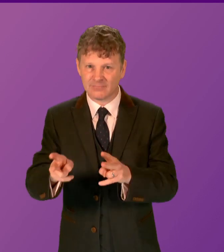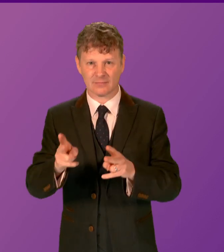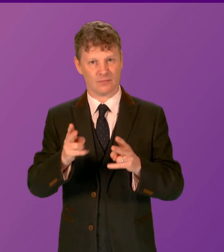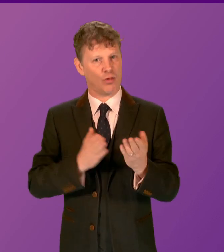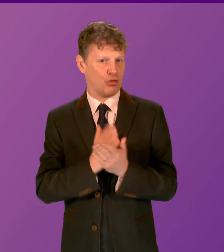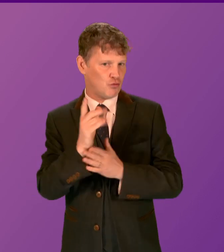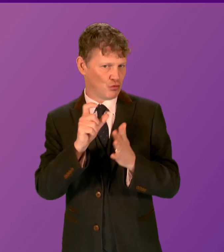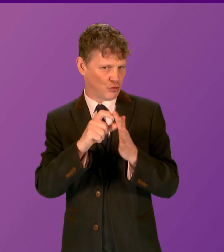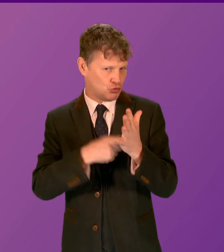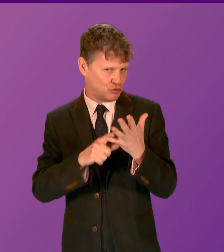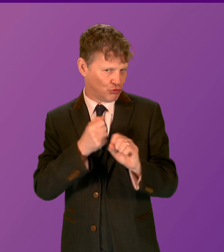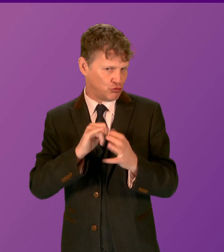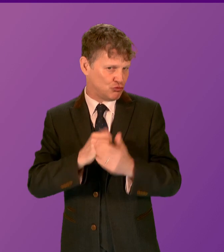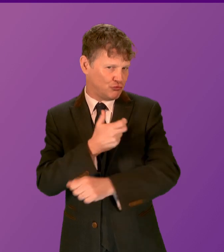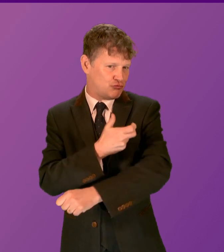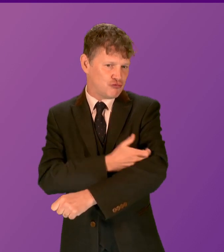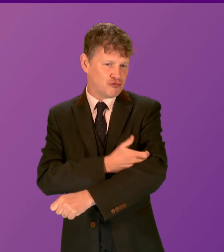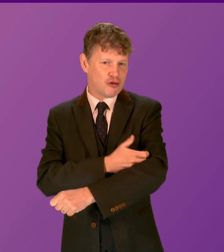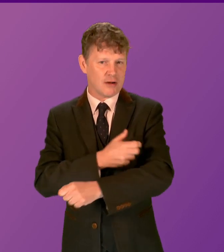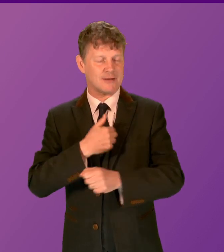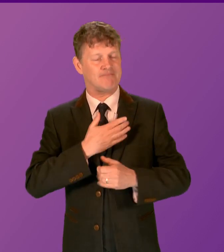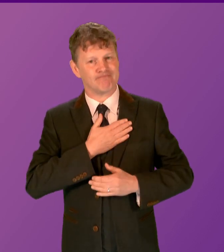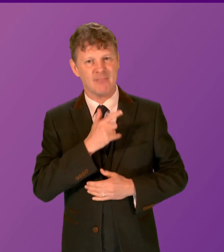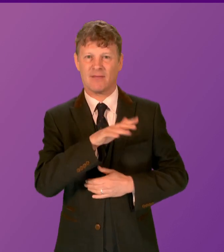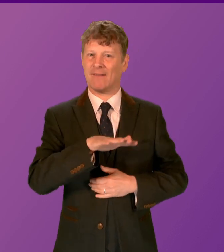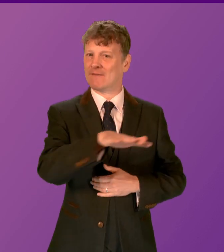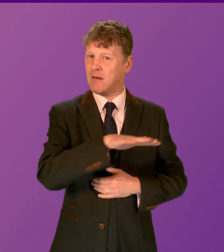However, we know from engaging with those families that they do not want warm words